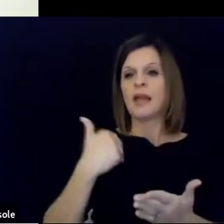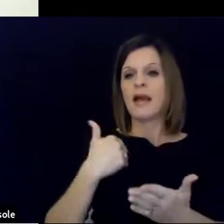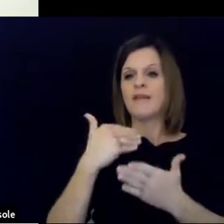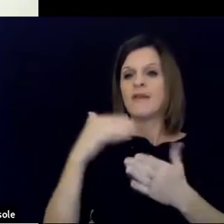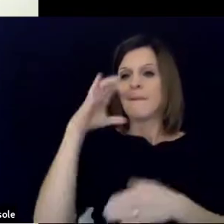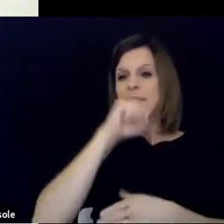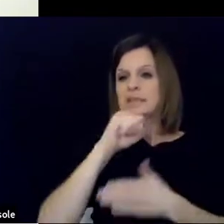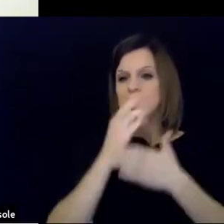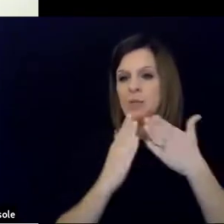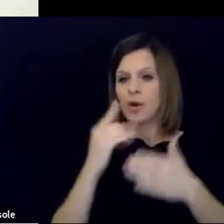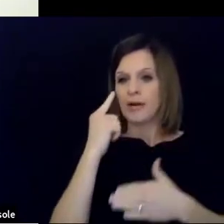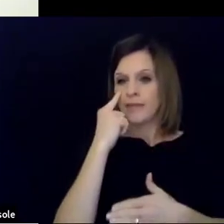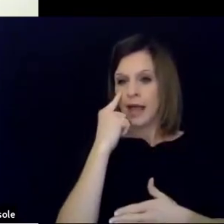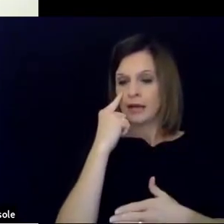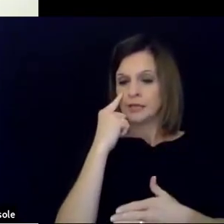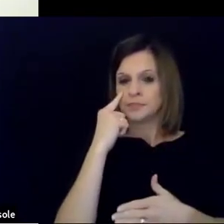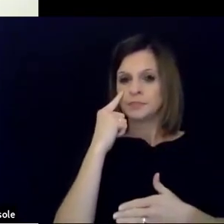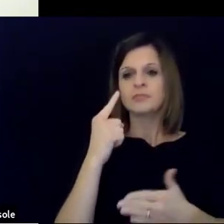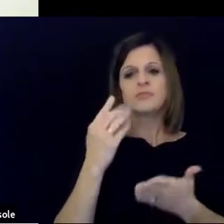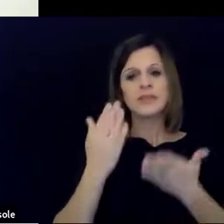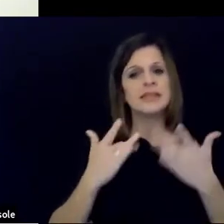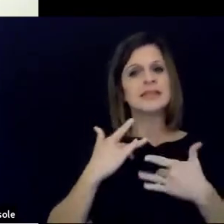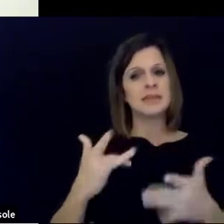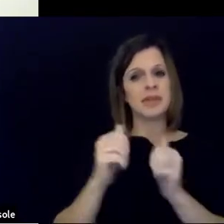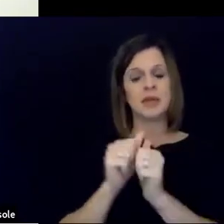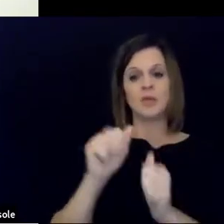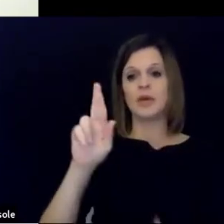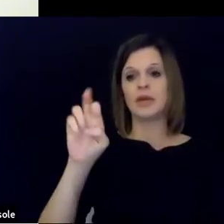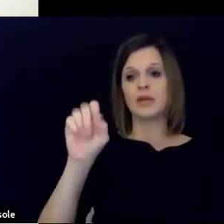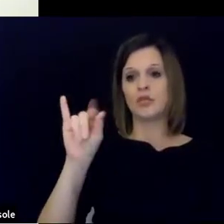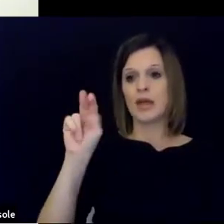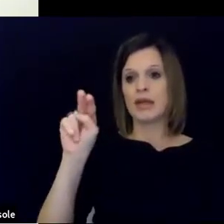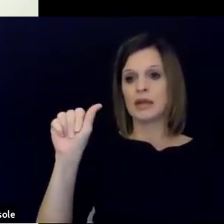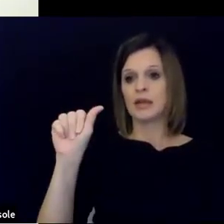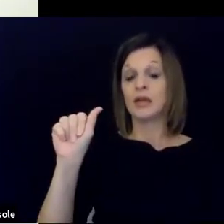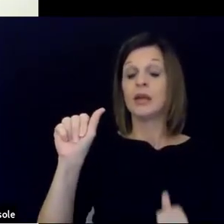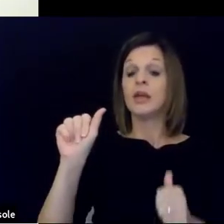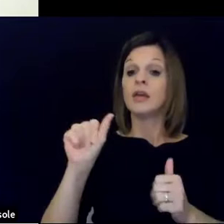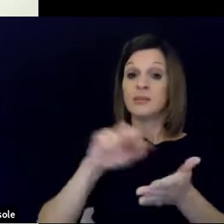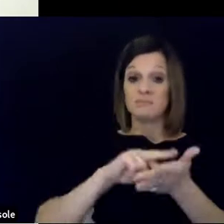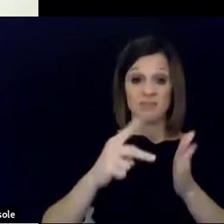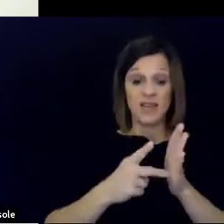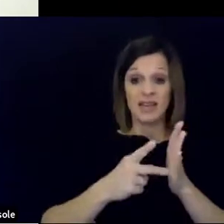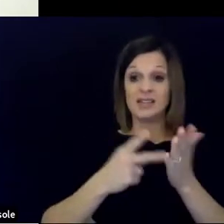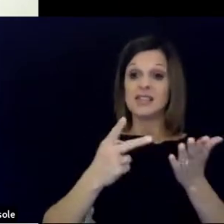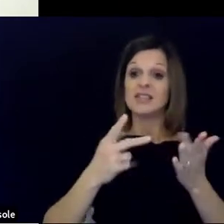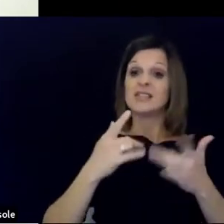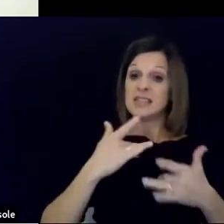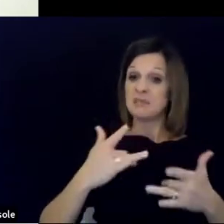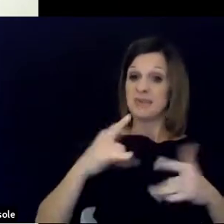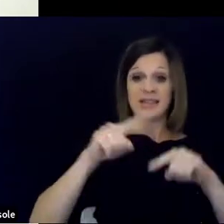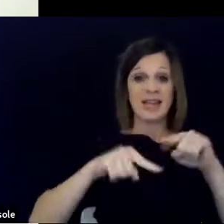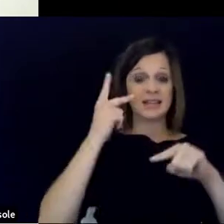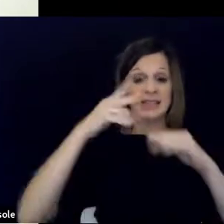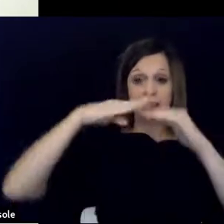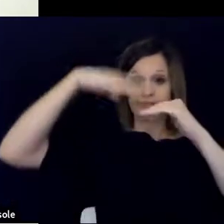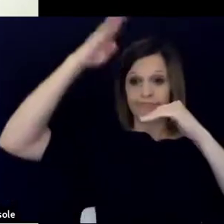And those usually block out the upper visual field. But we look a lot of the time, that's why bifocals,